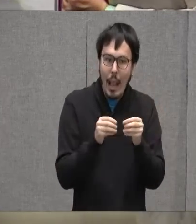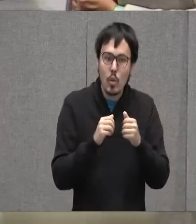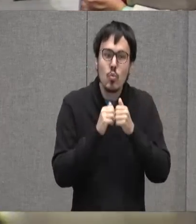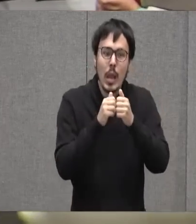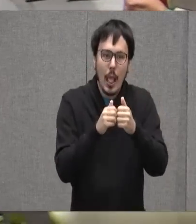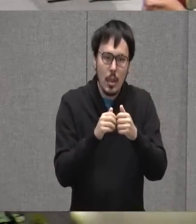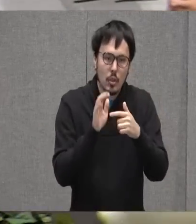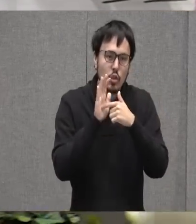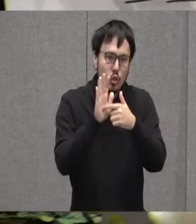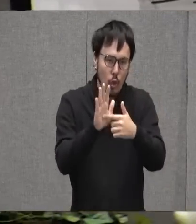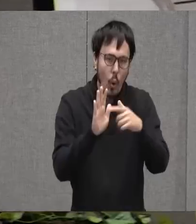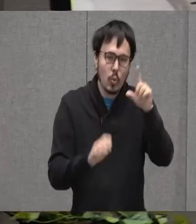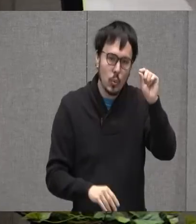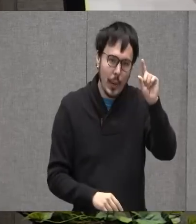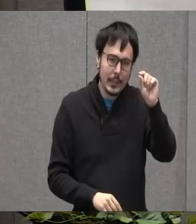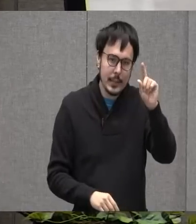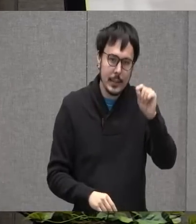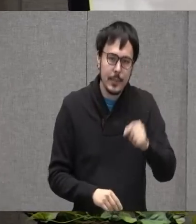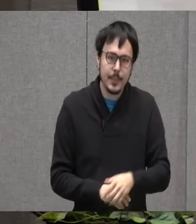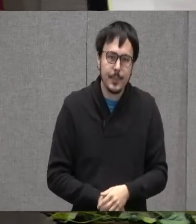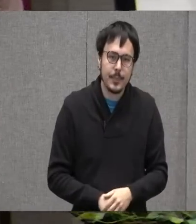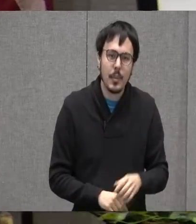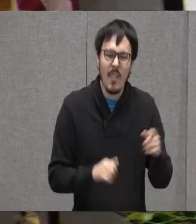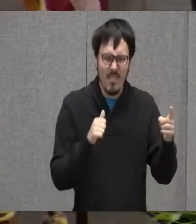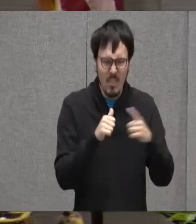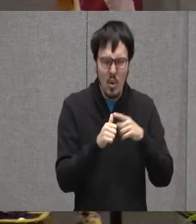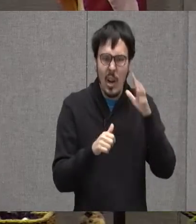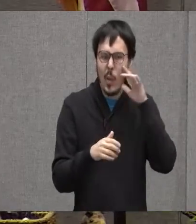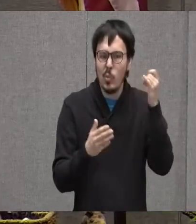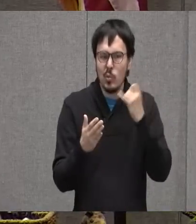So I'm gonna start by writing my number 20 here.